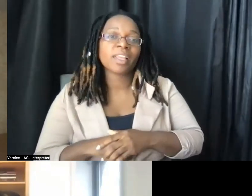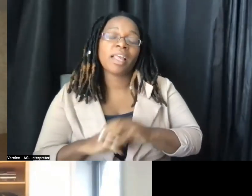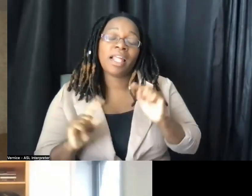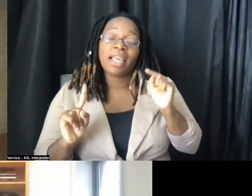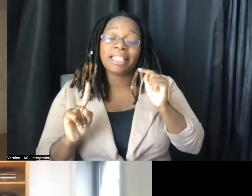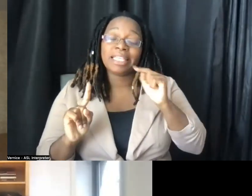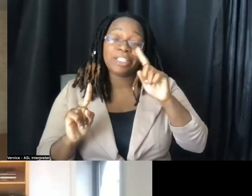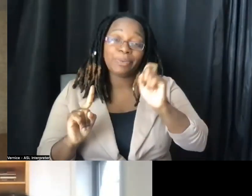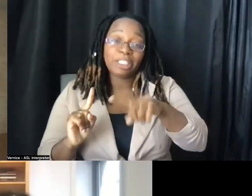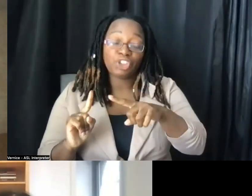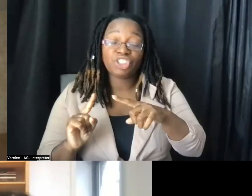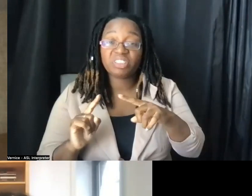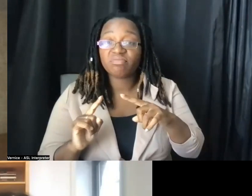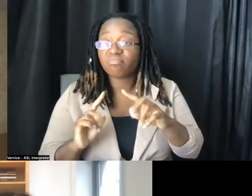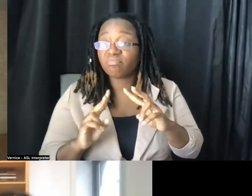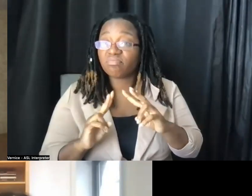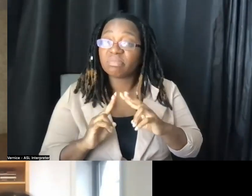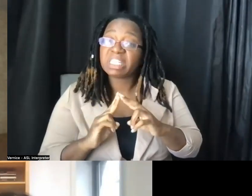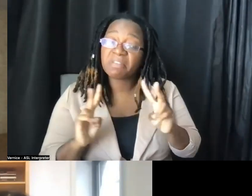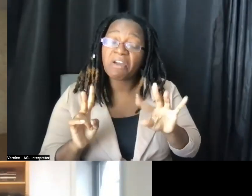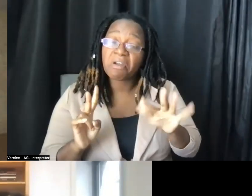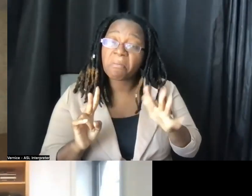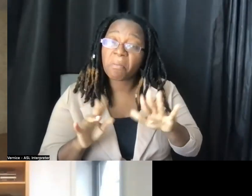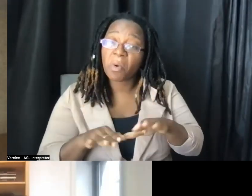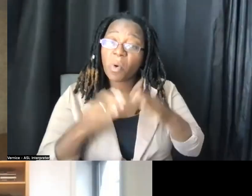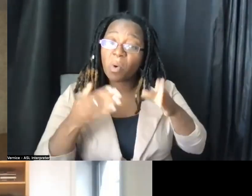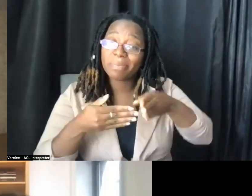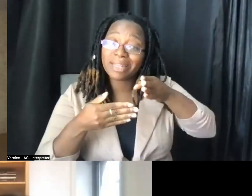are collecting them and we will try to get back to you